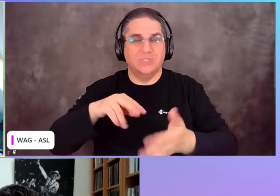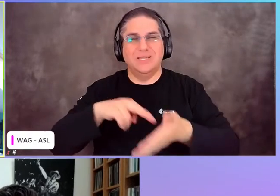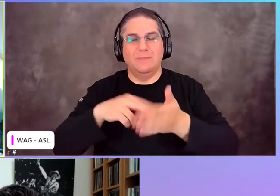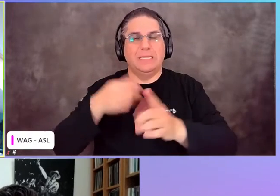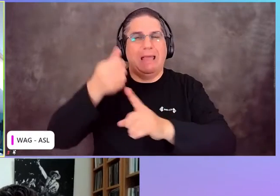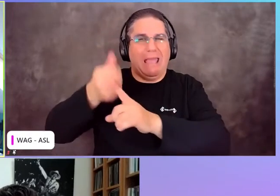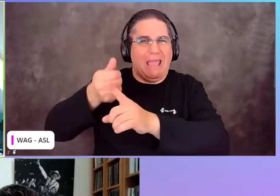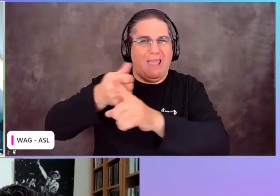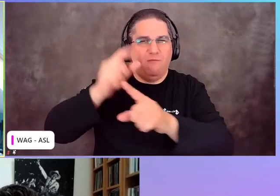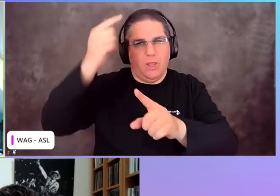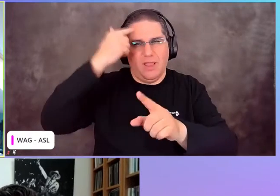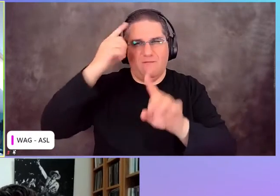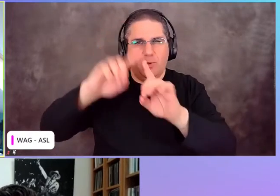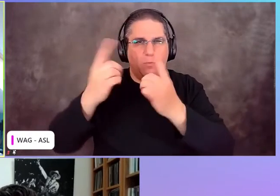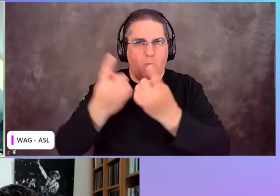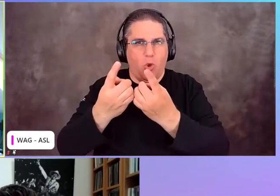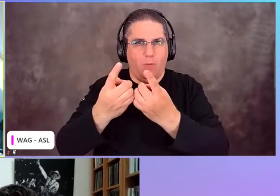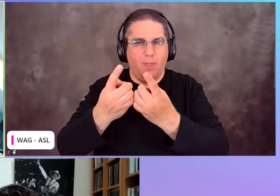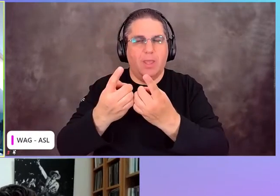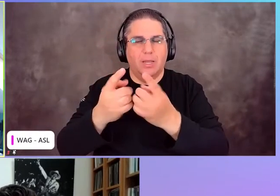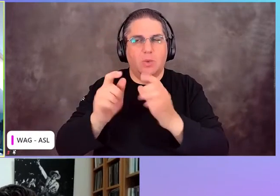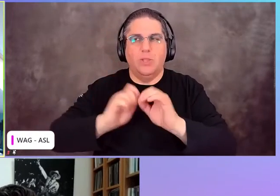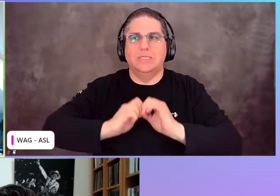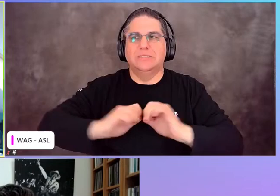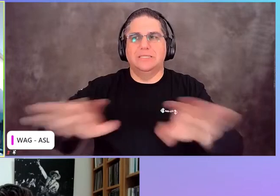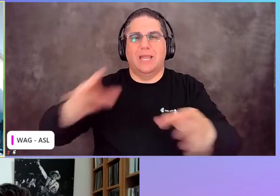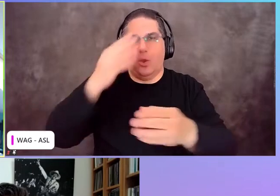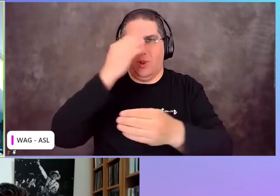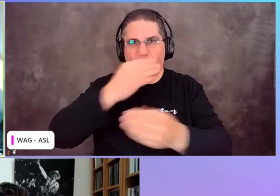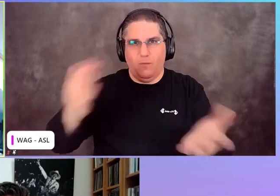persons of disabilities in the public sector uses a very different structure. Much more